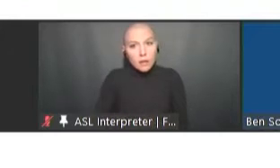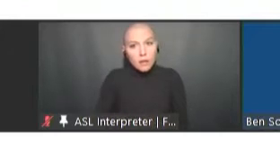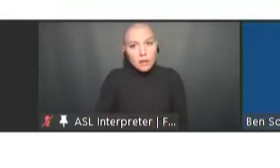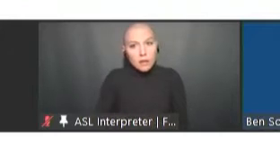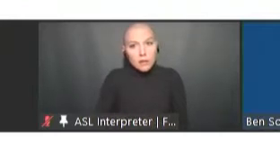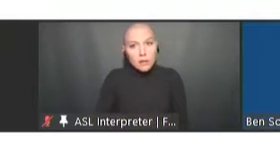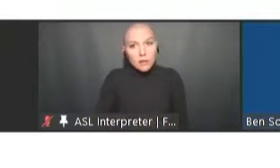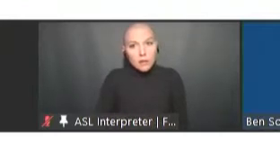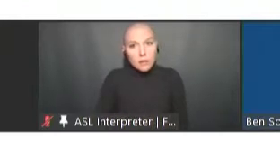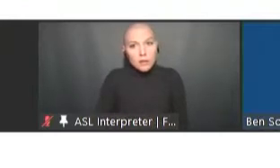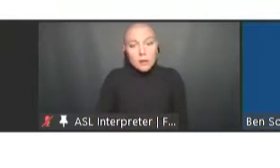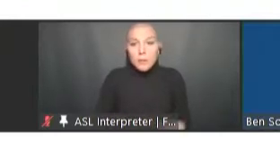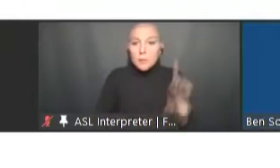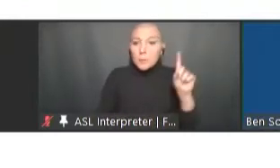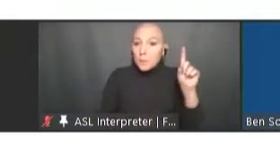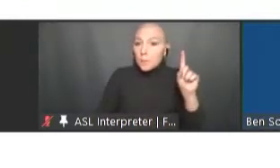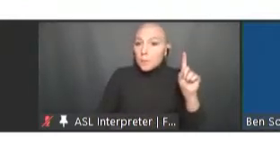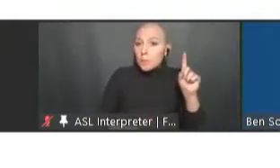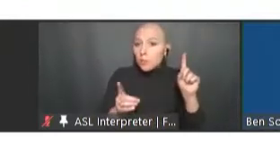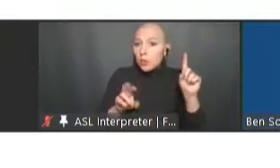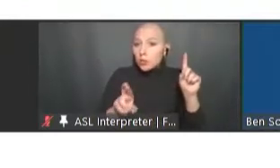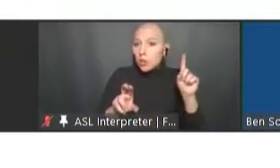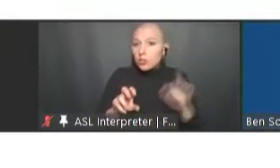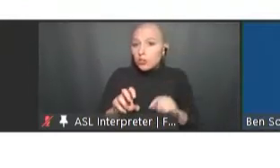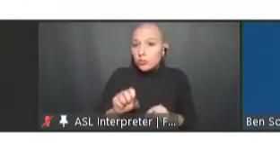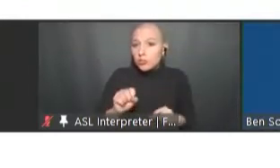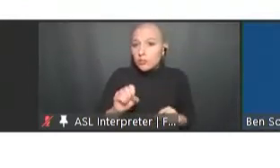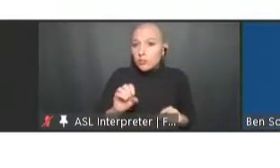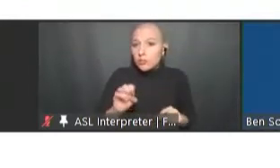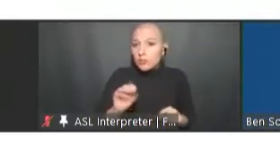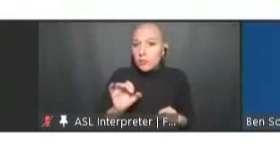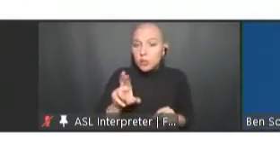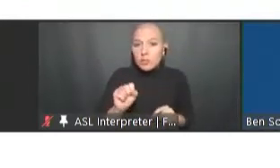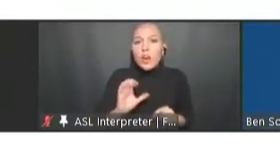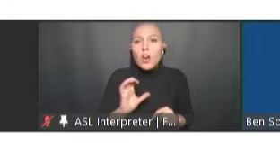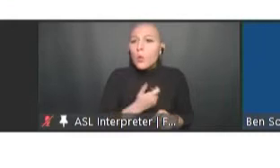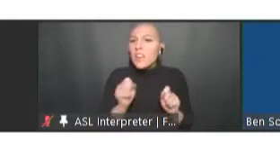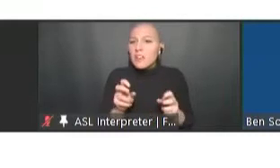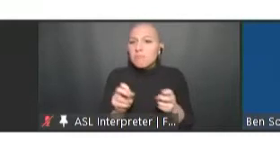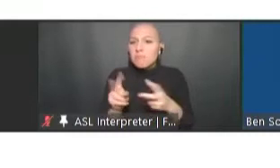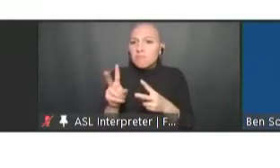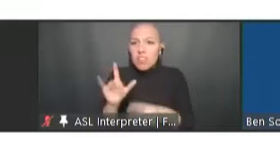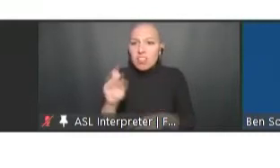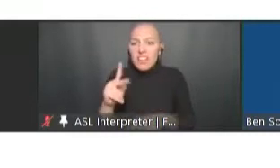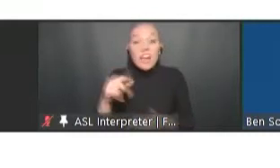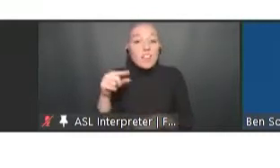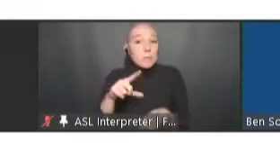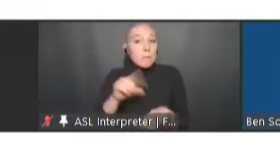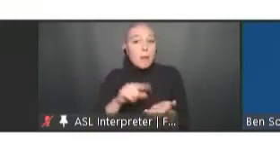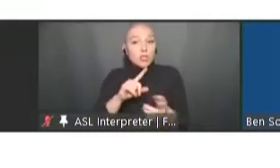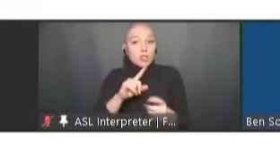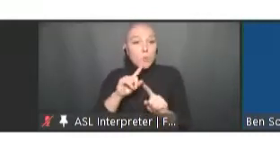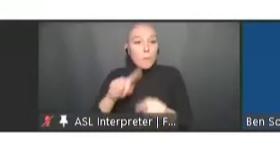So, we can paste in the link. This is a published report on the ASPE website. And HHS also made